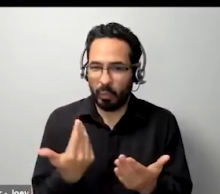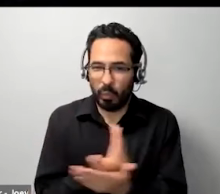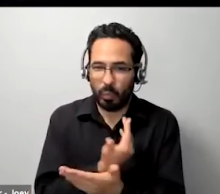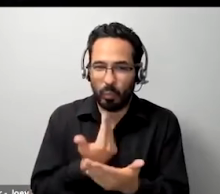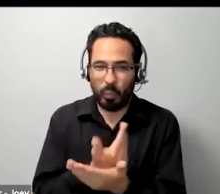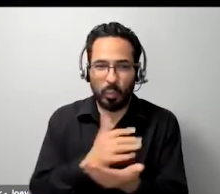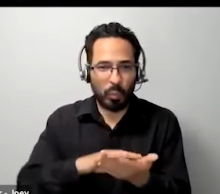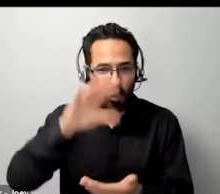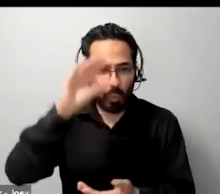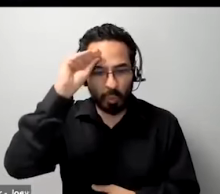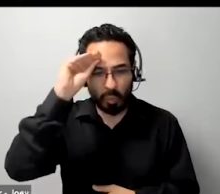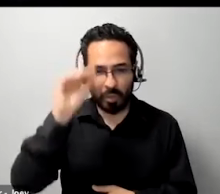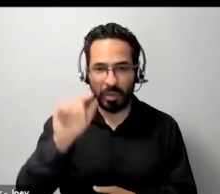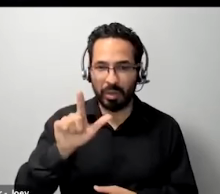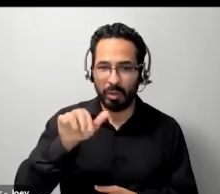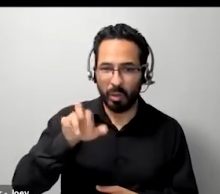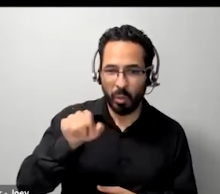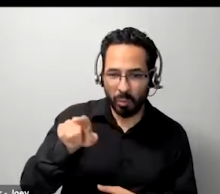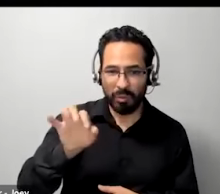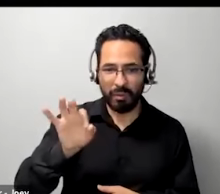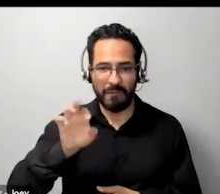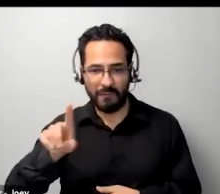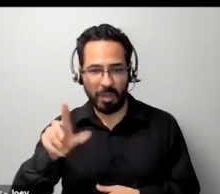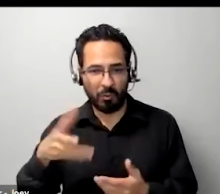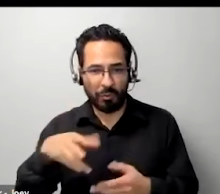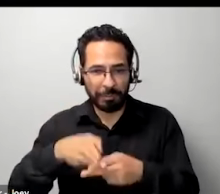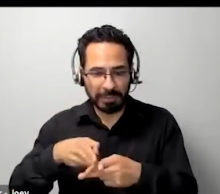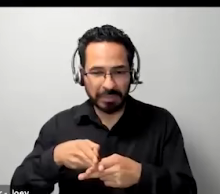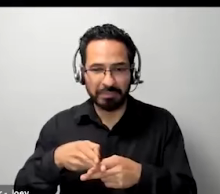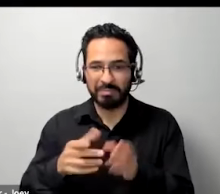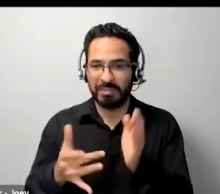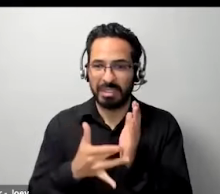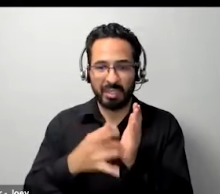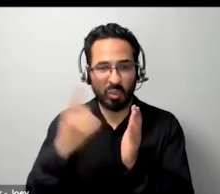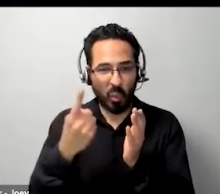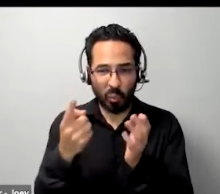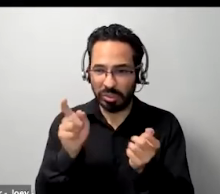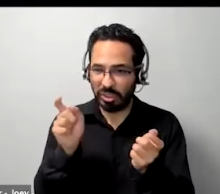And as Laura mentioned, and I think Fred mentioned as well, technology's always evolving.